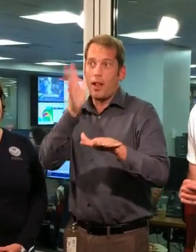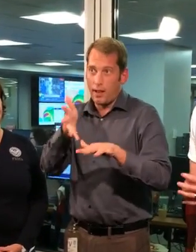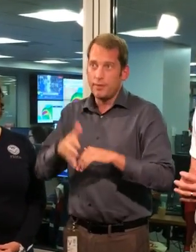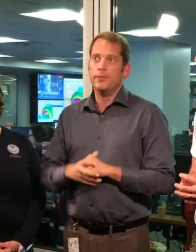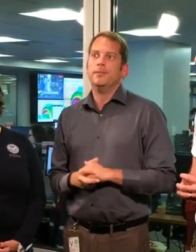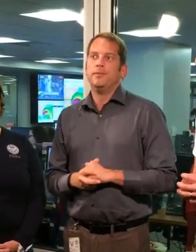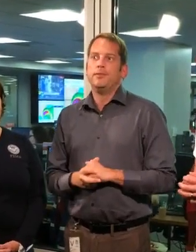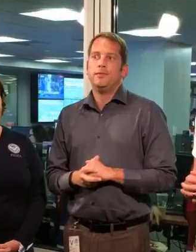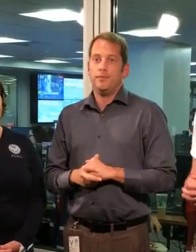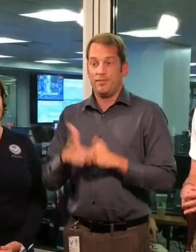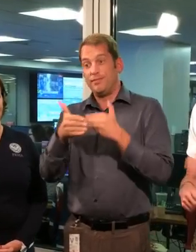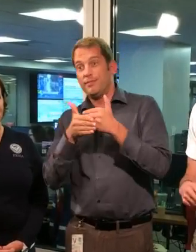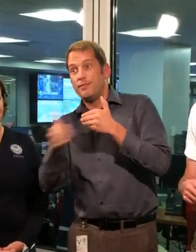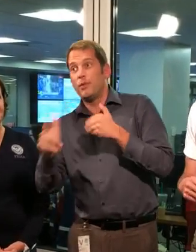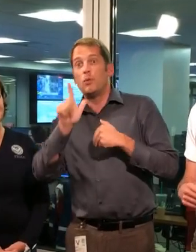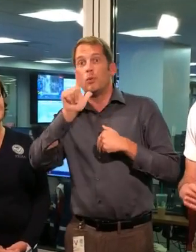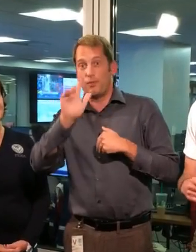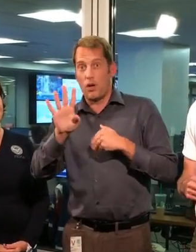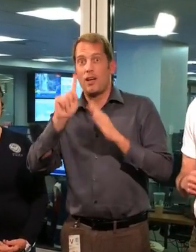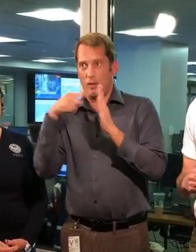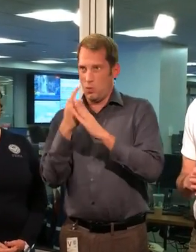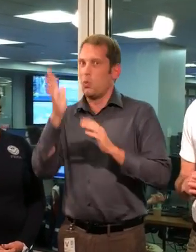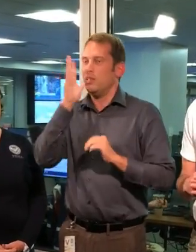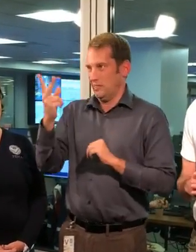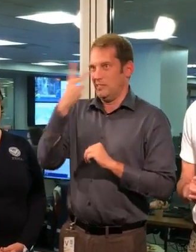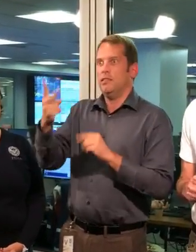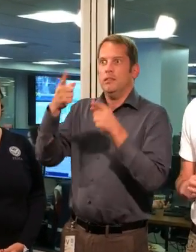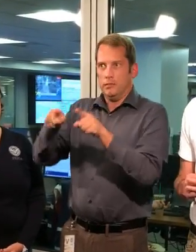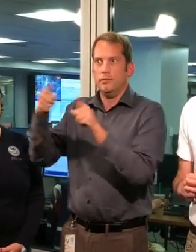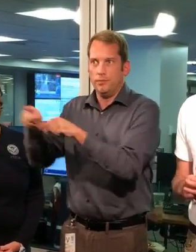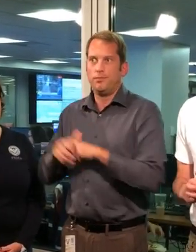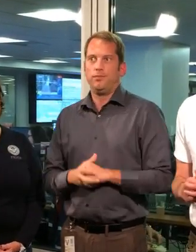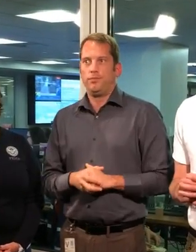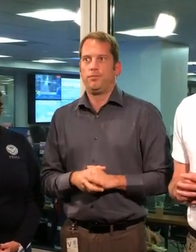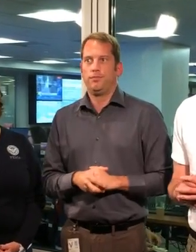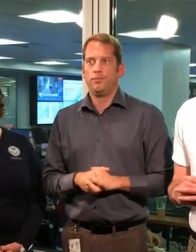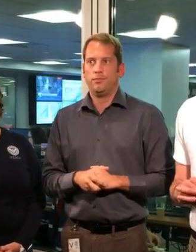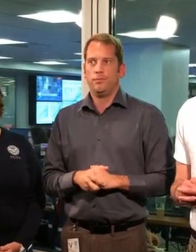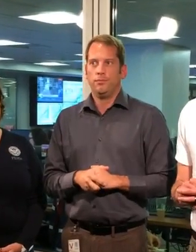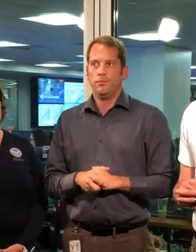24 hours or so, but this will also transition into a significant river flood threat where